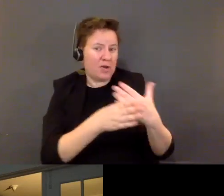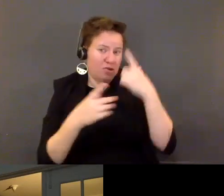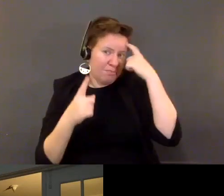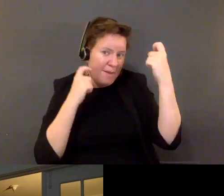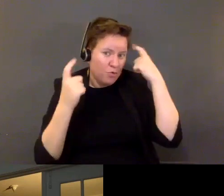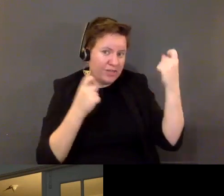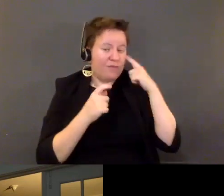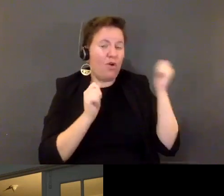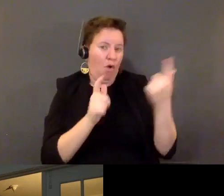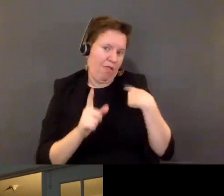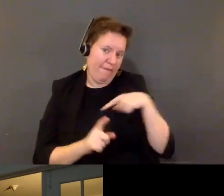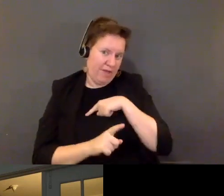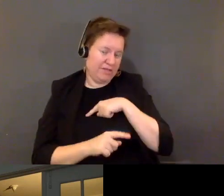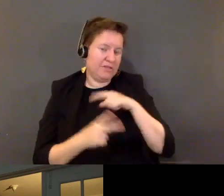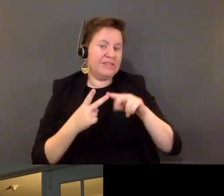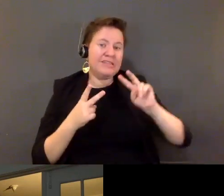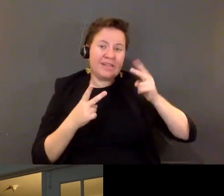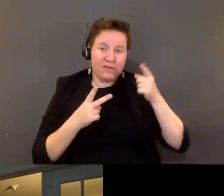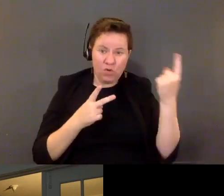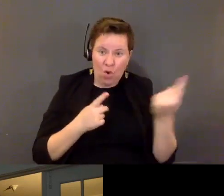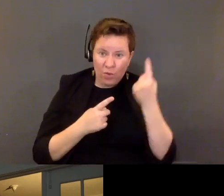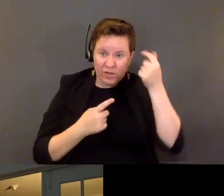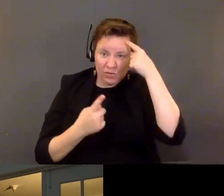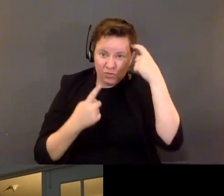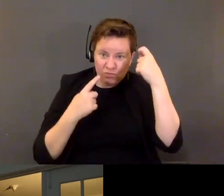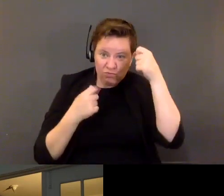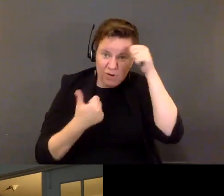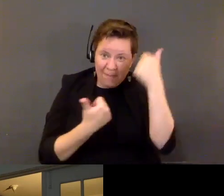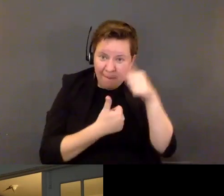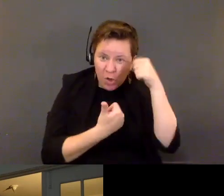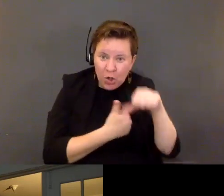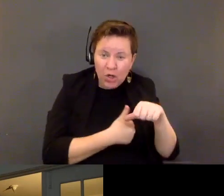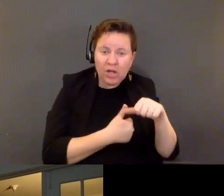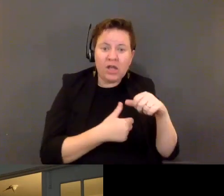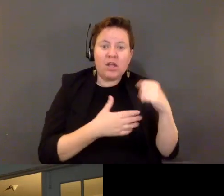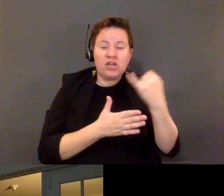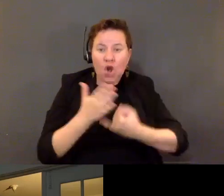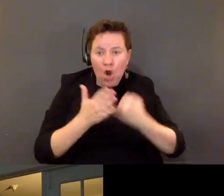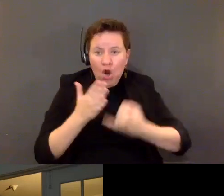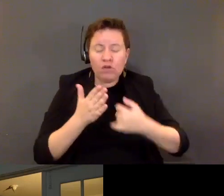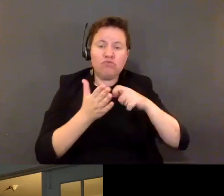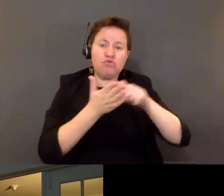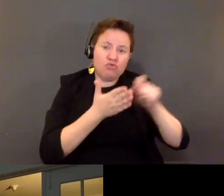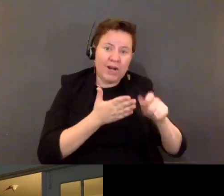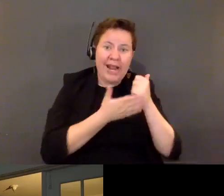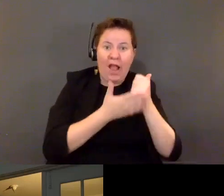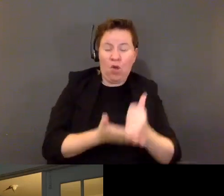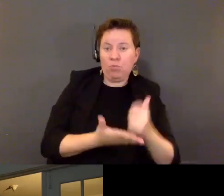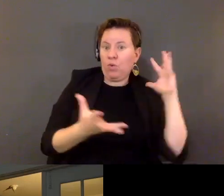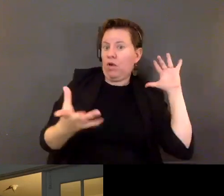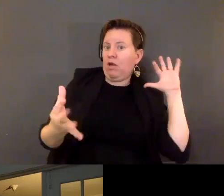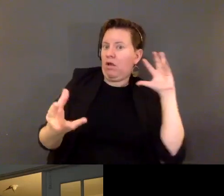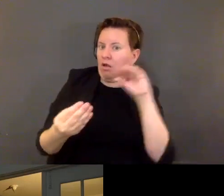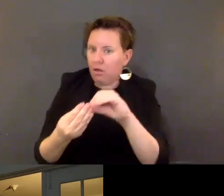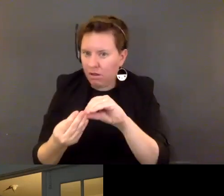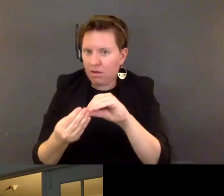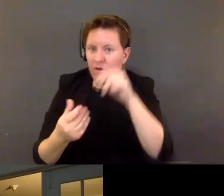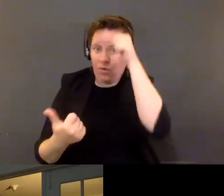second have you always remembered did writing or making art recover memory yes um i mean what's